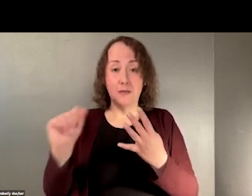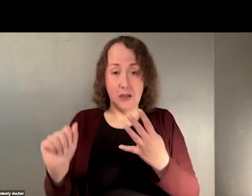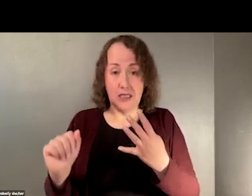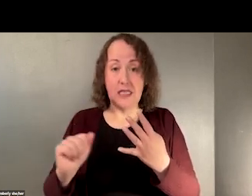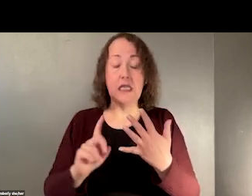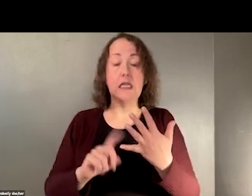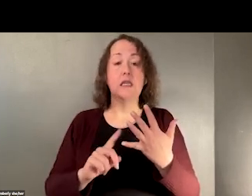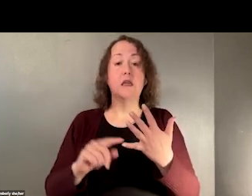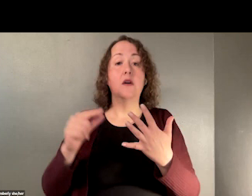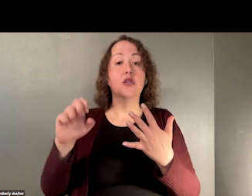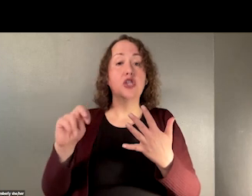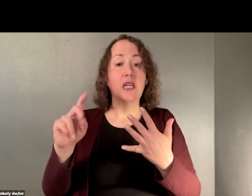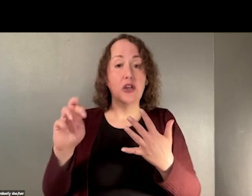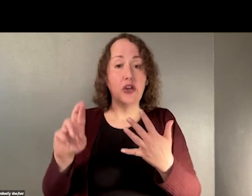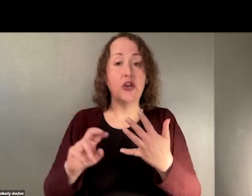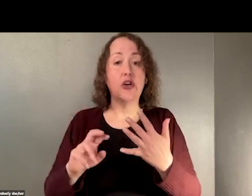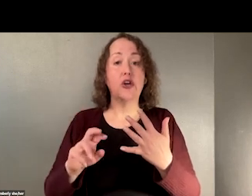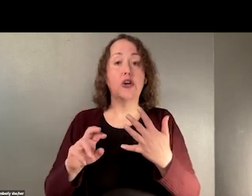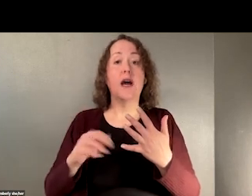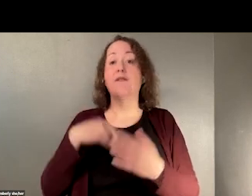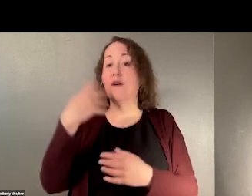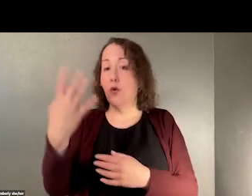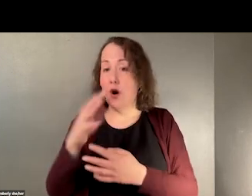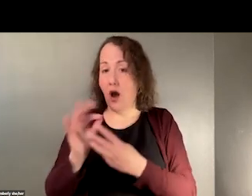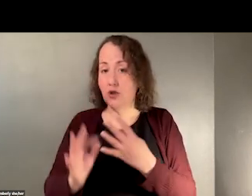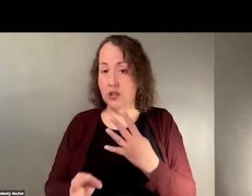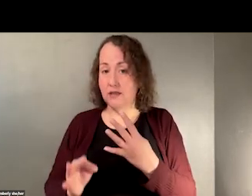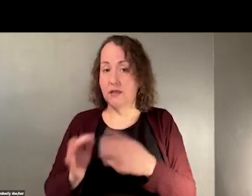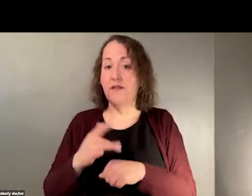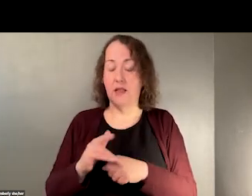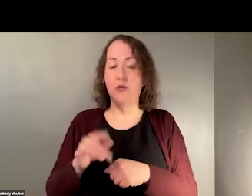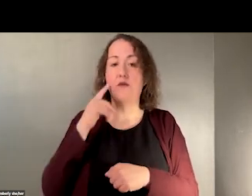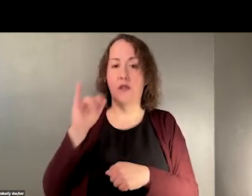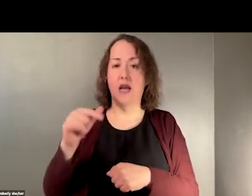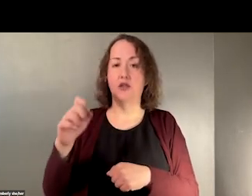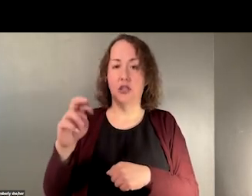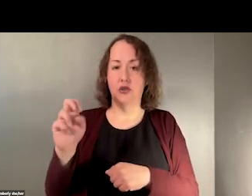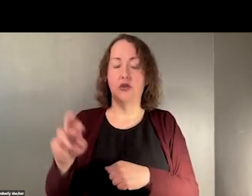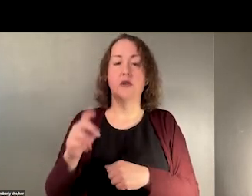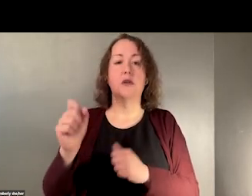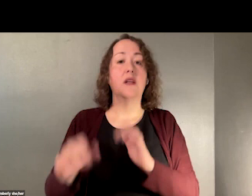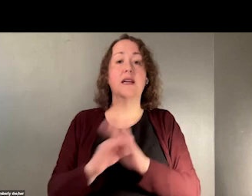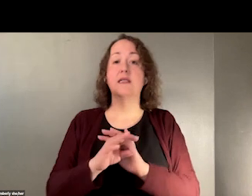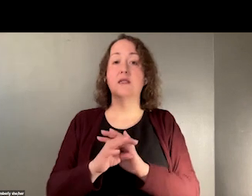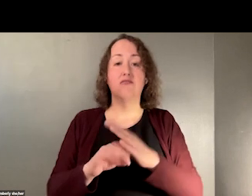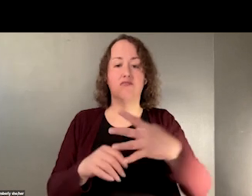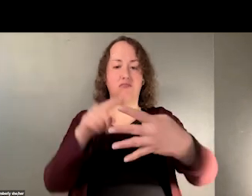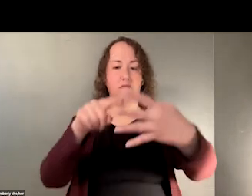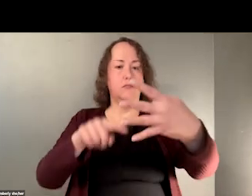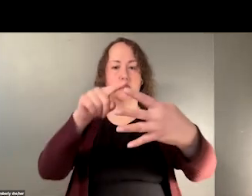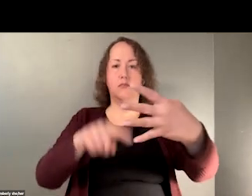For gender, there are four options available and they can select any that apply to them.